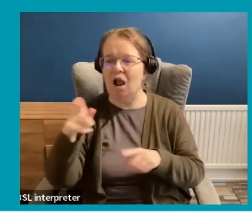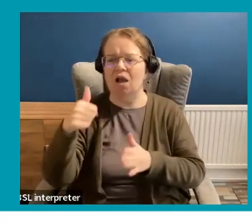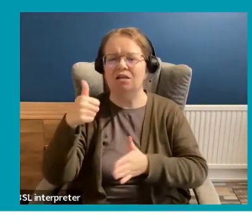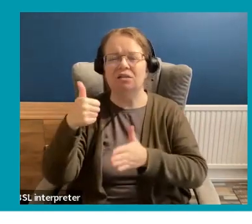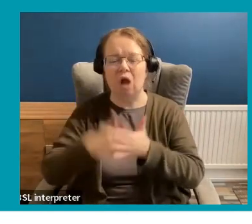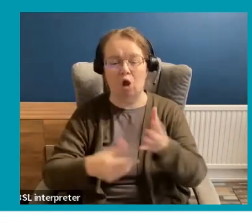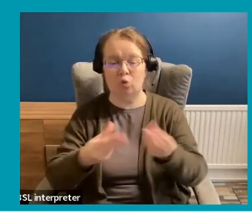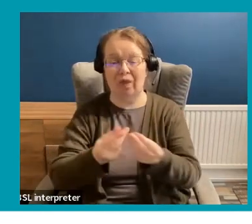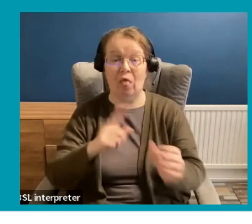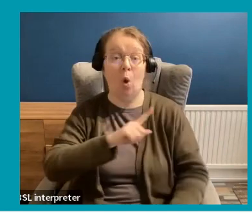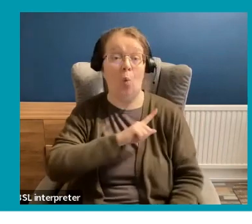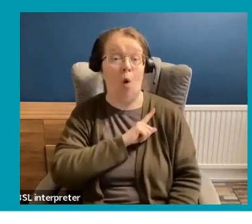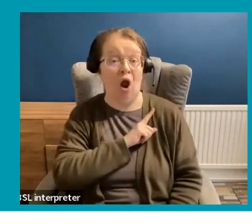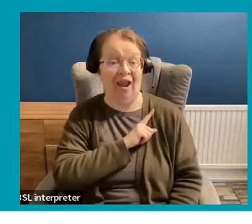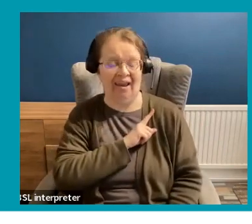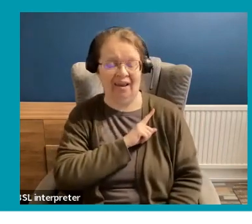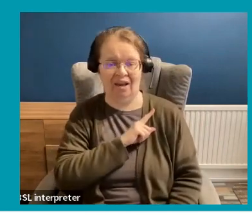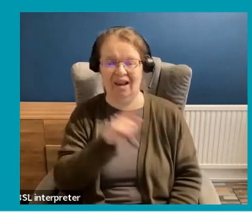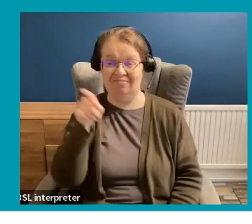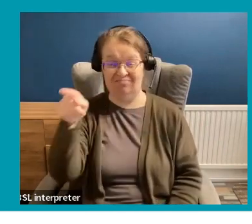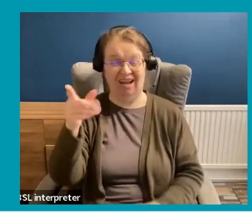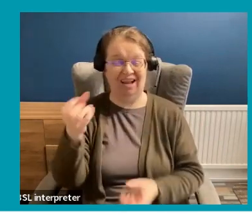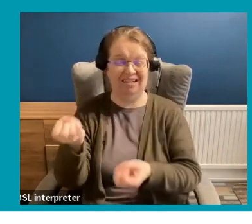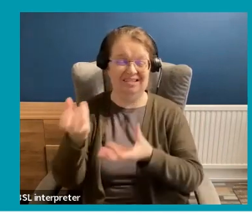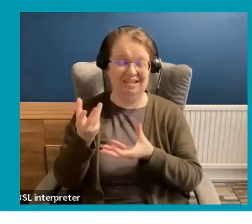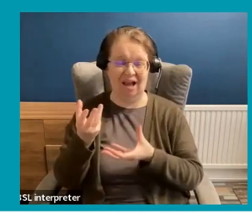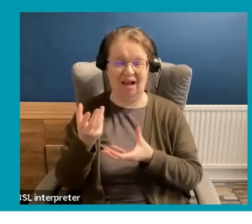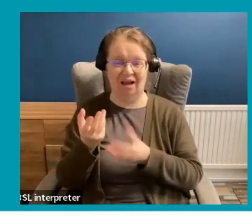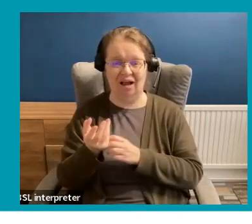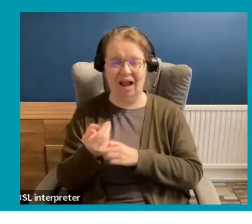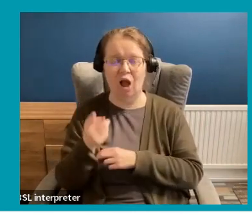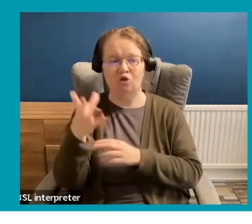What he says in effect you have this bull's-eye where